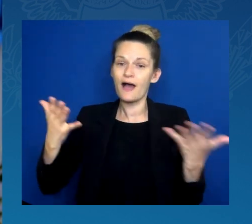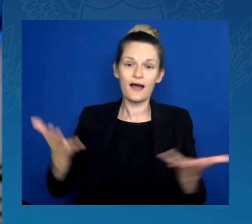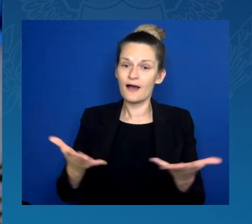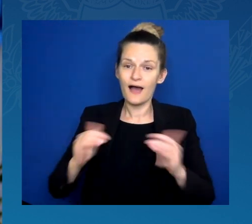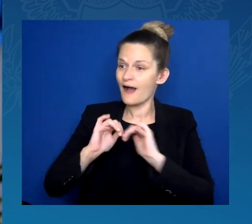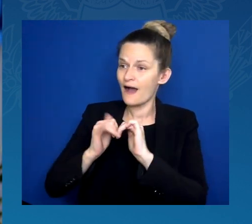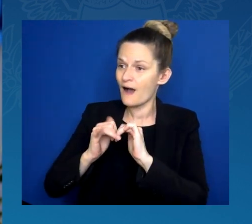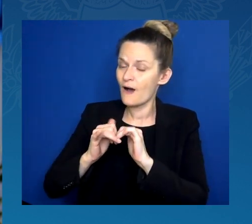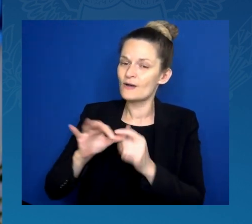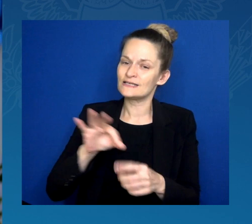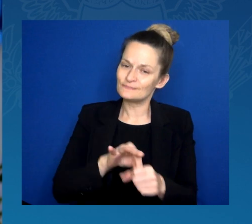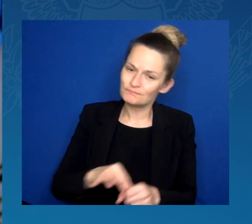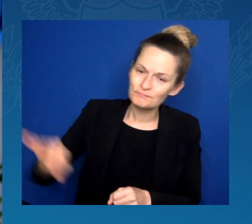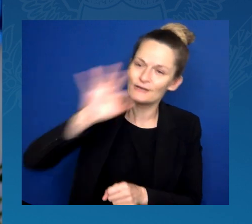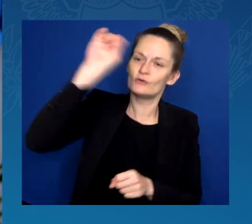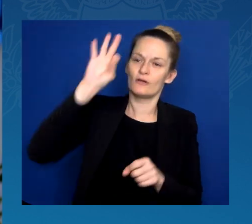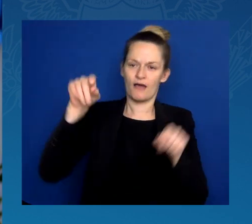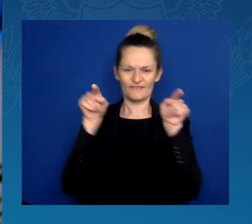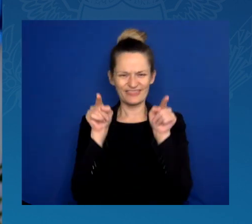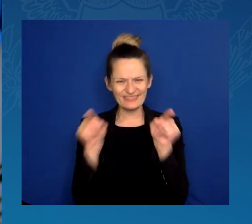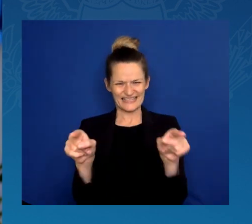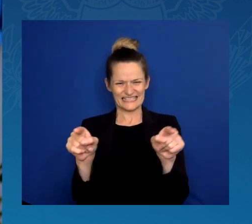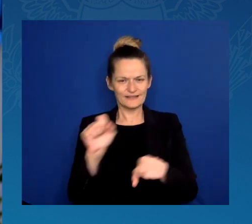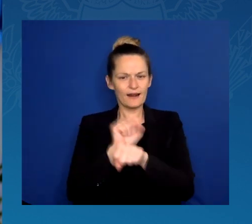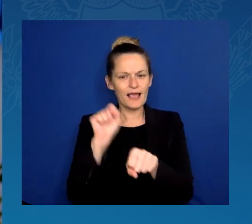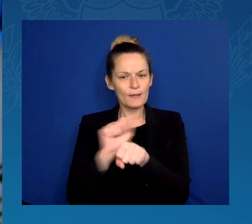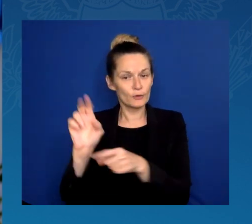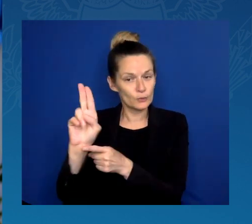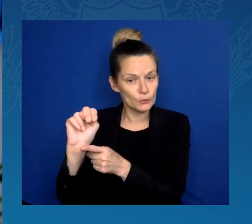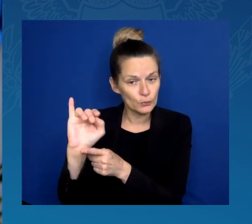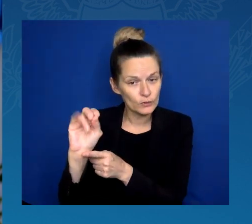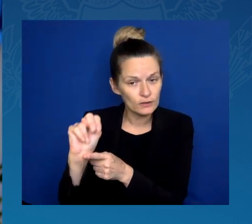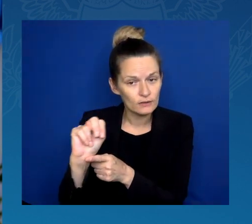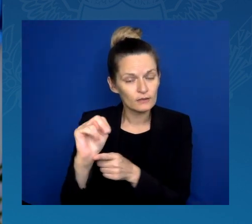and we are guided by the ambition of our nation: